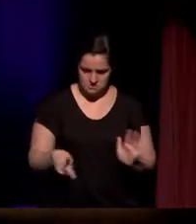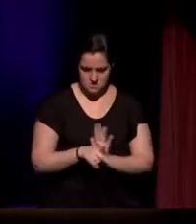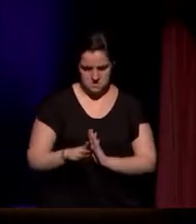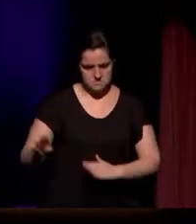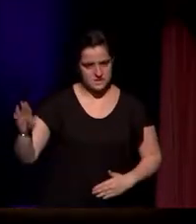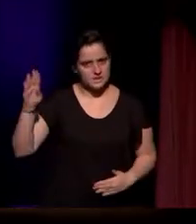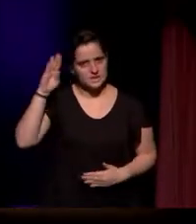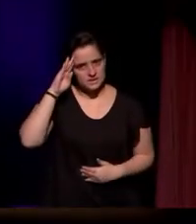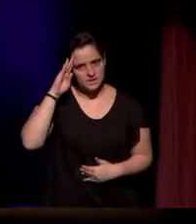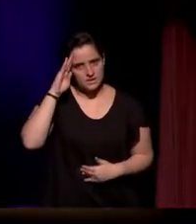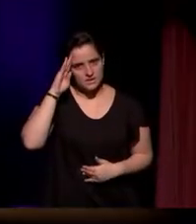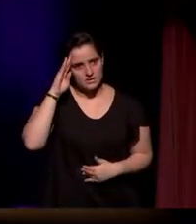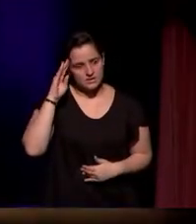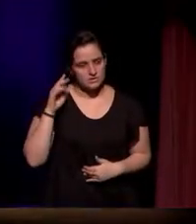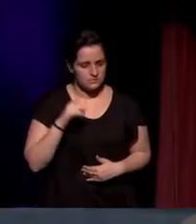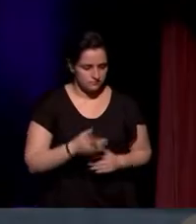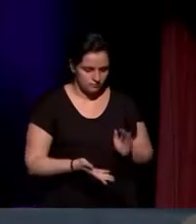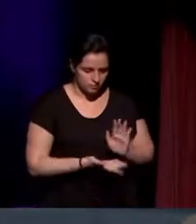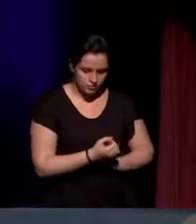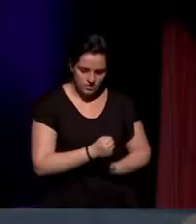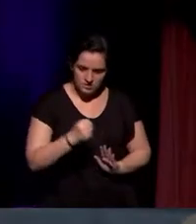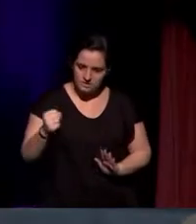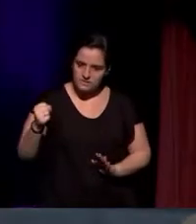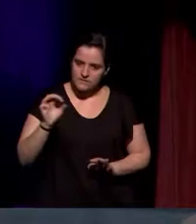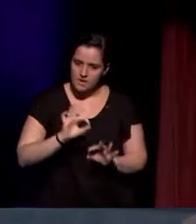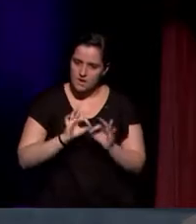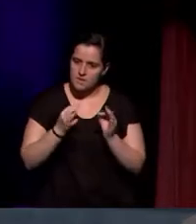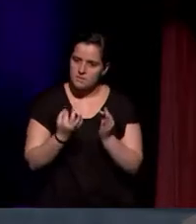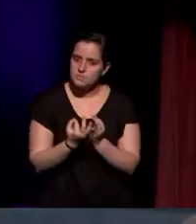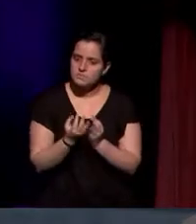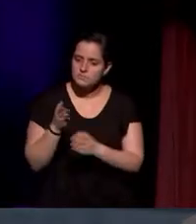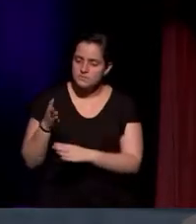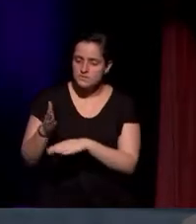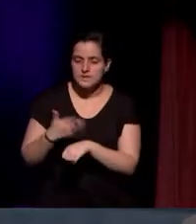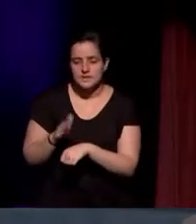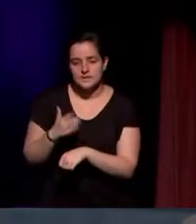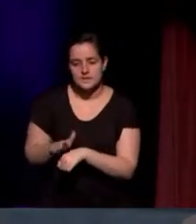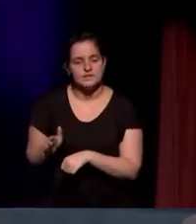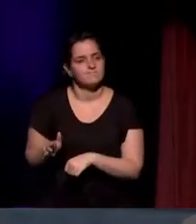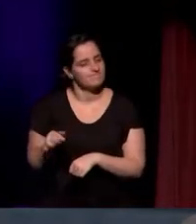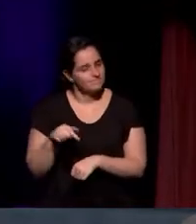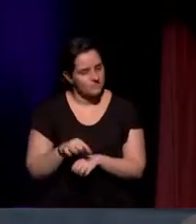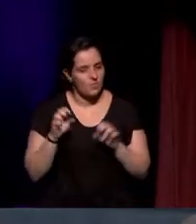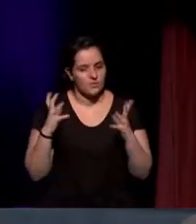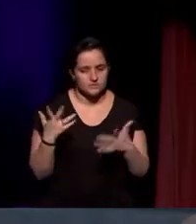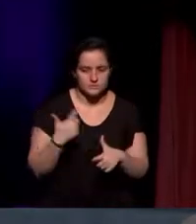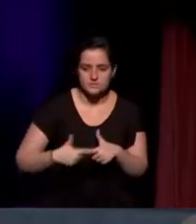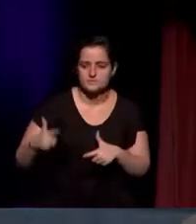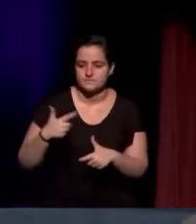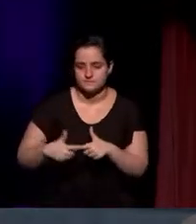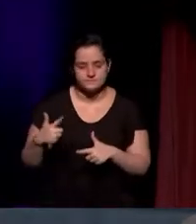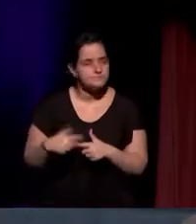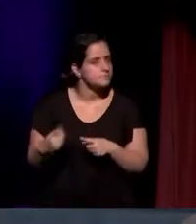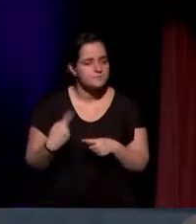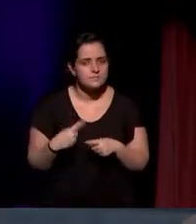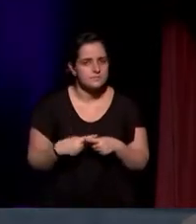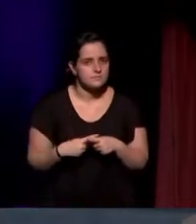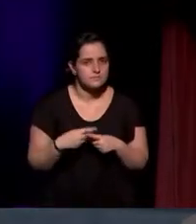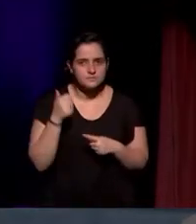be withdrawn from your family and go train, this caused terrible problems, because they left